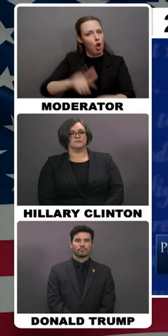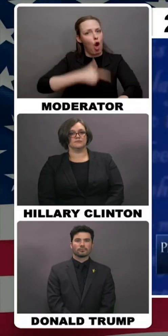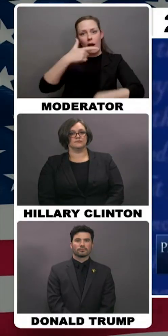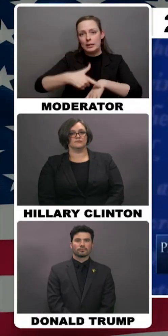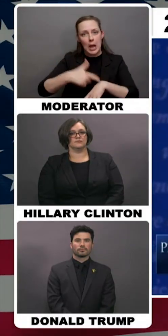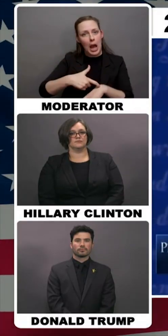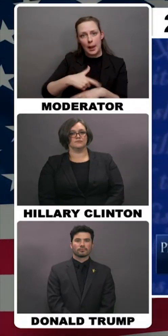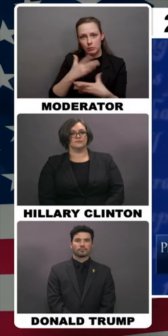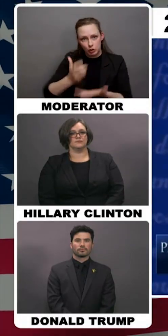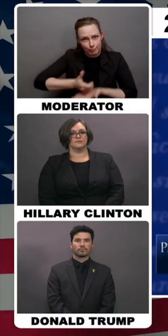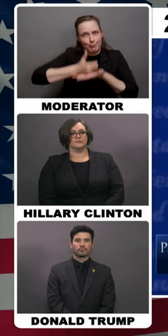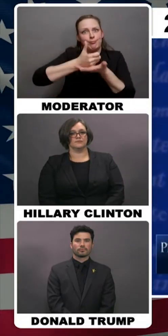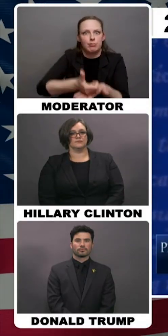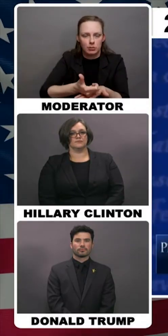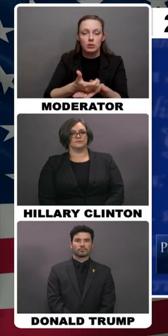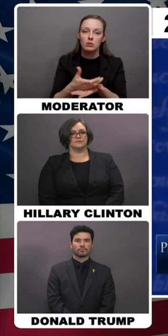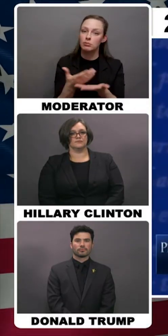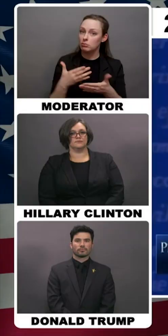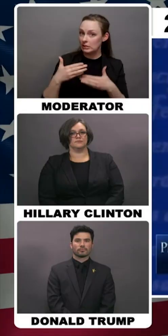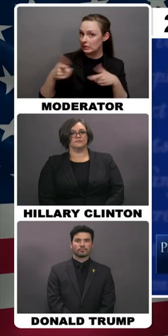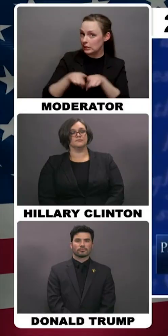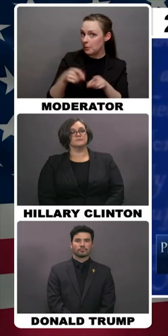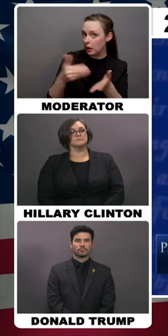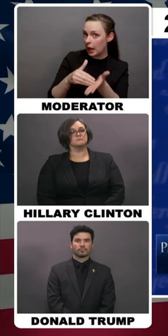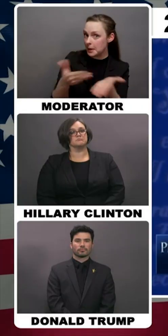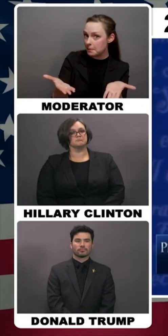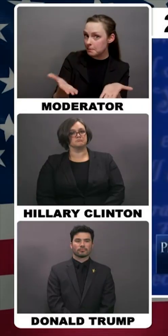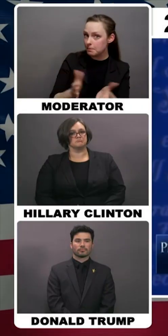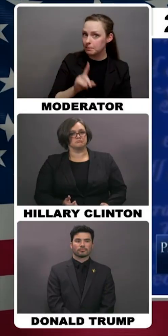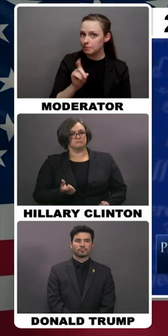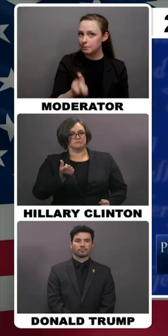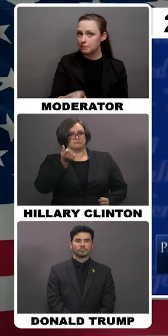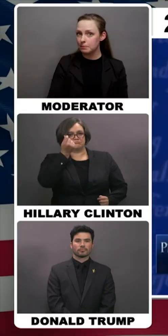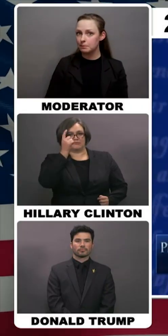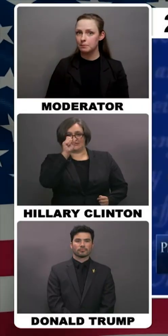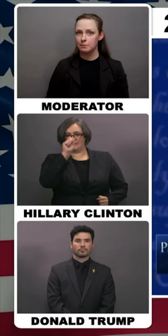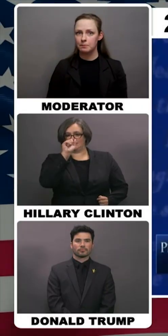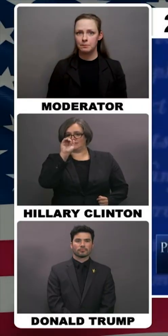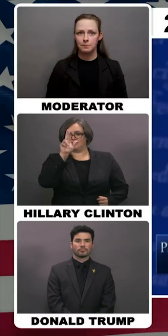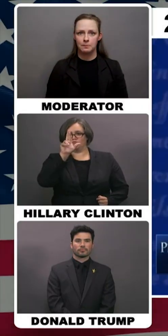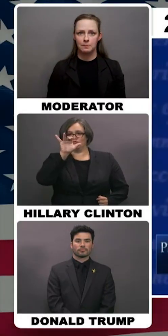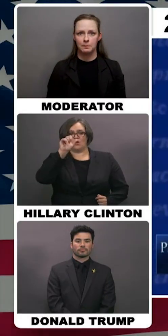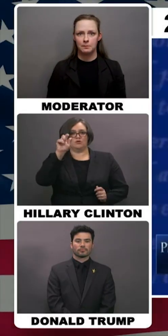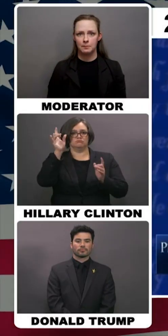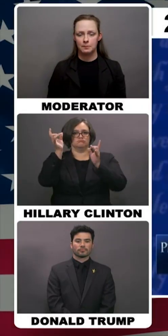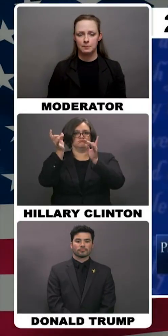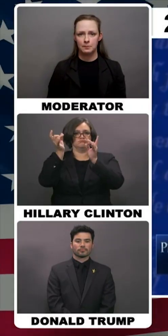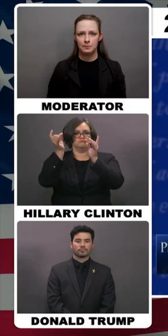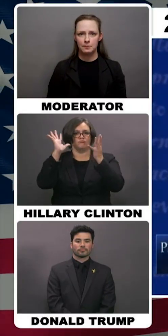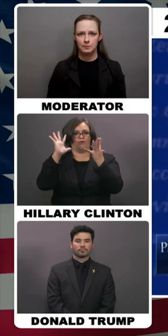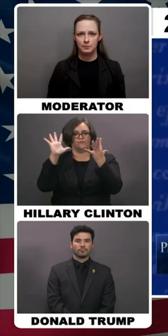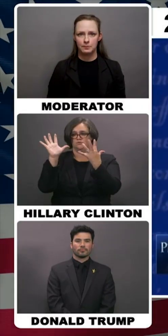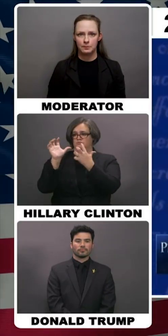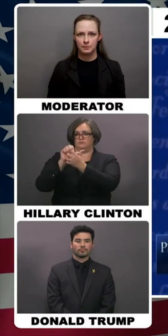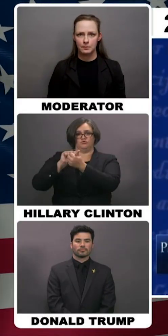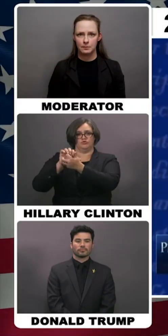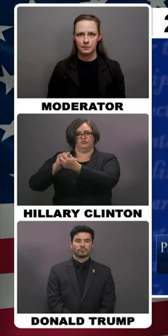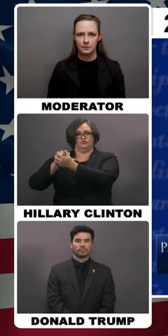Well, the situation in Syria is catastrophic. And every day that goes by, we see the results